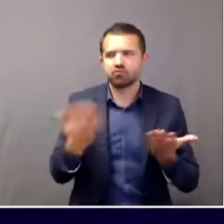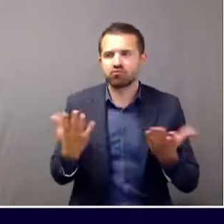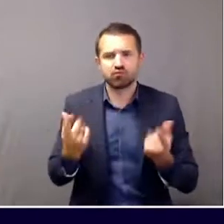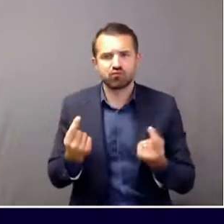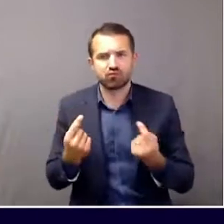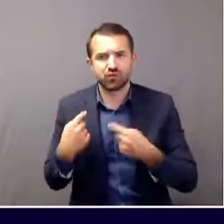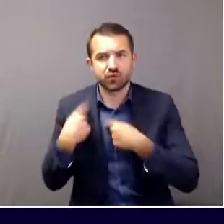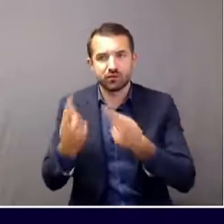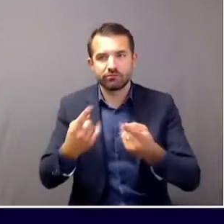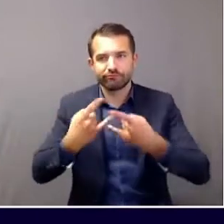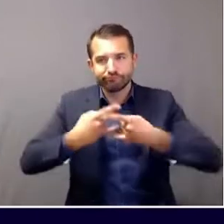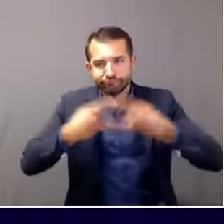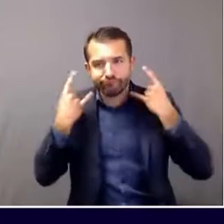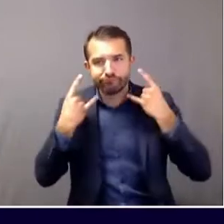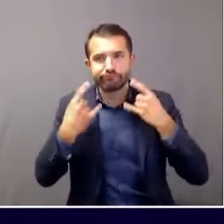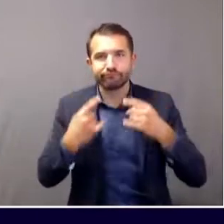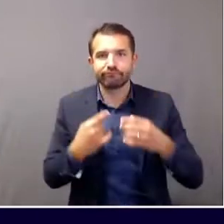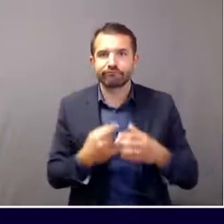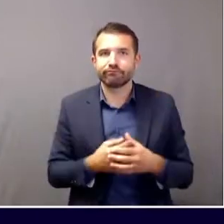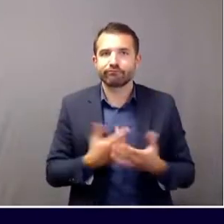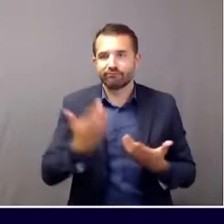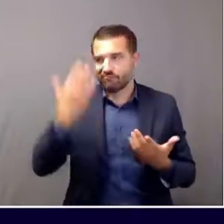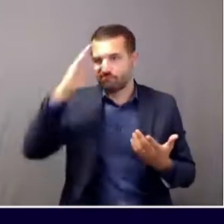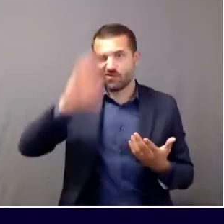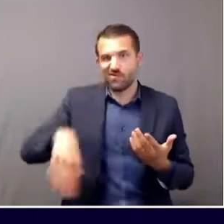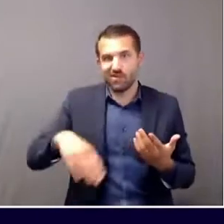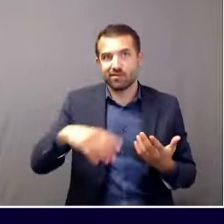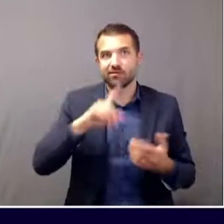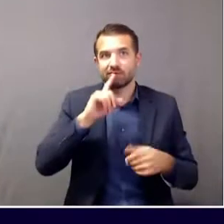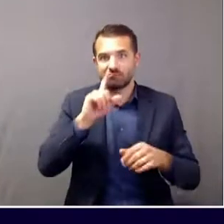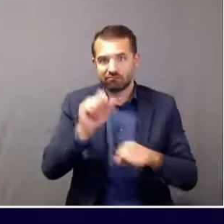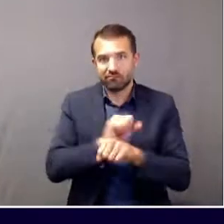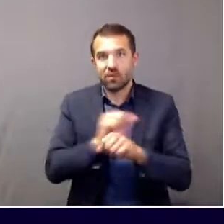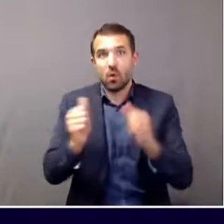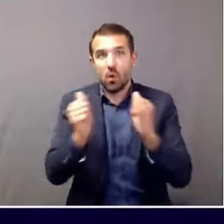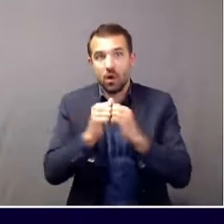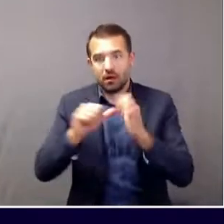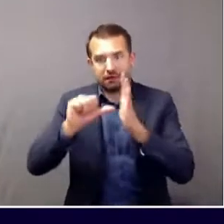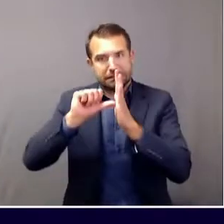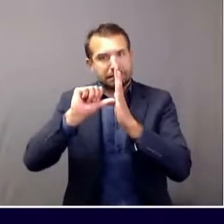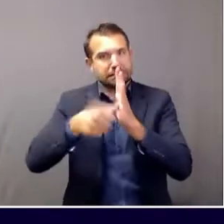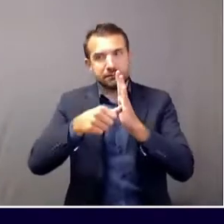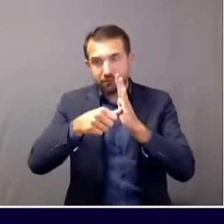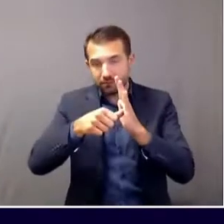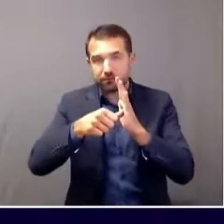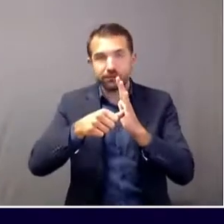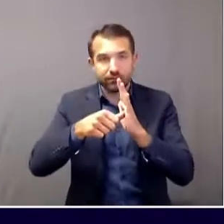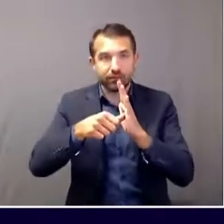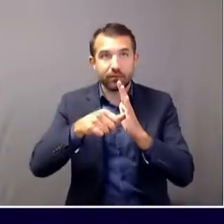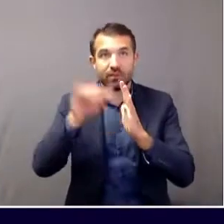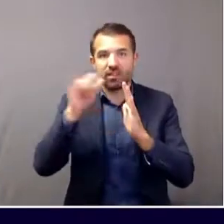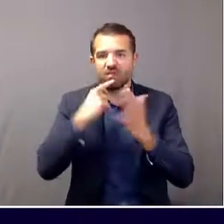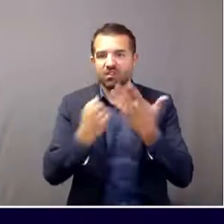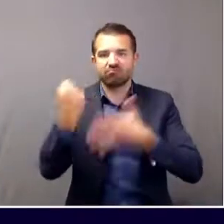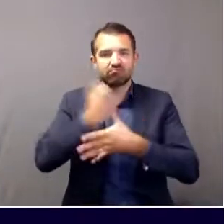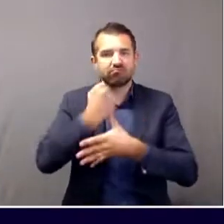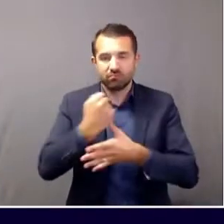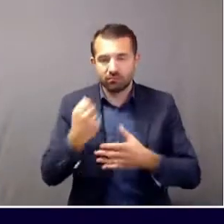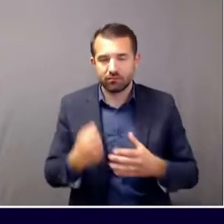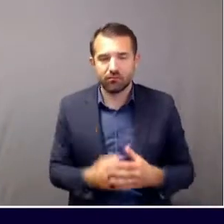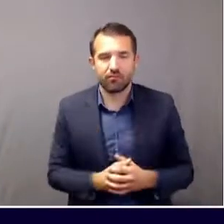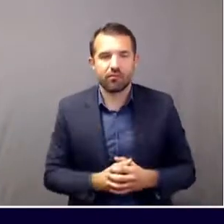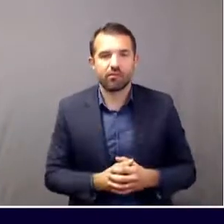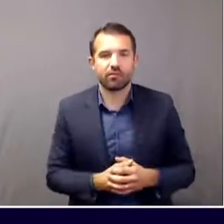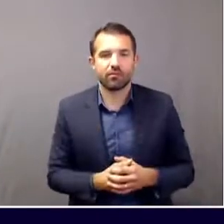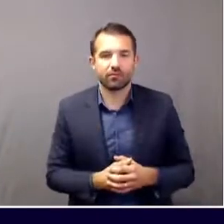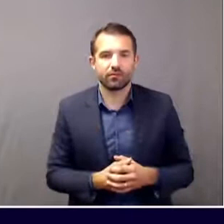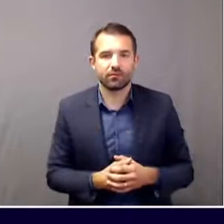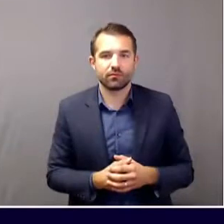coverings and being mindful of